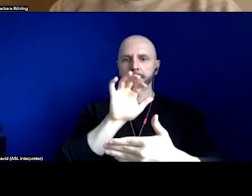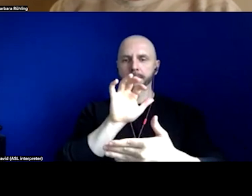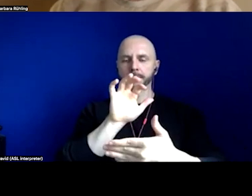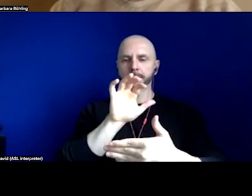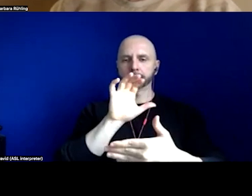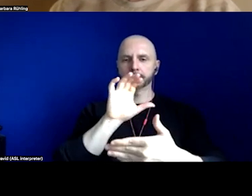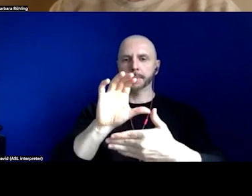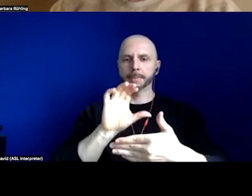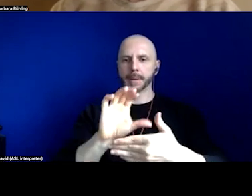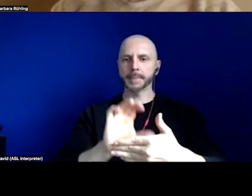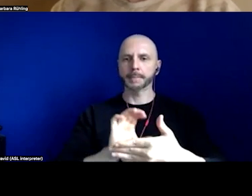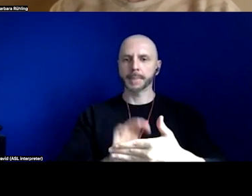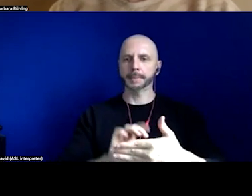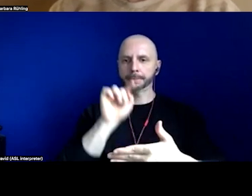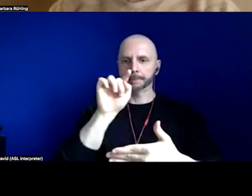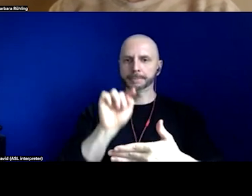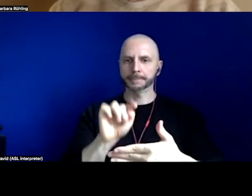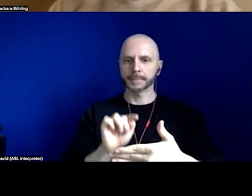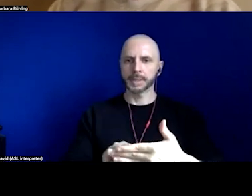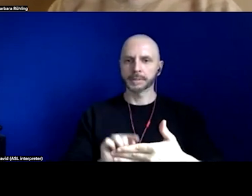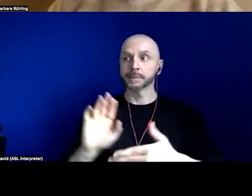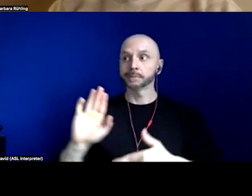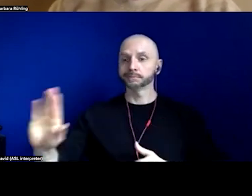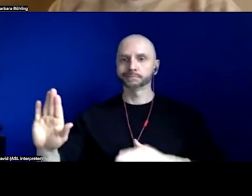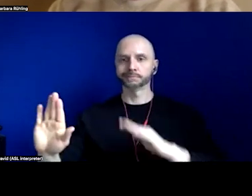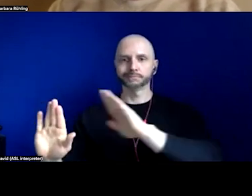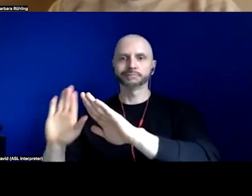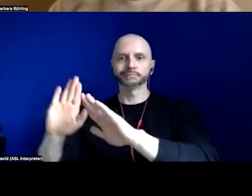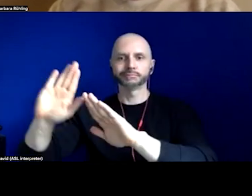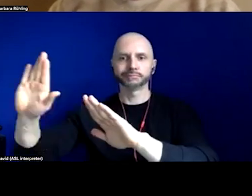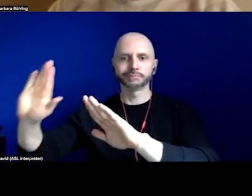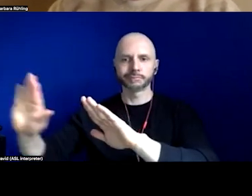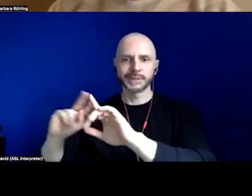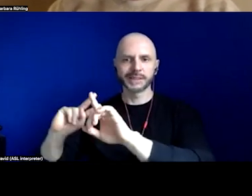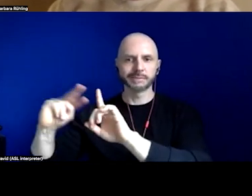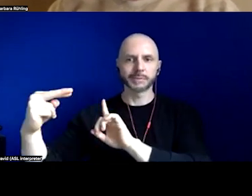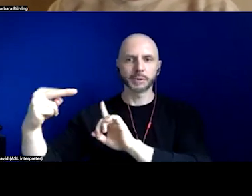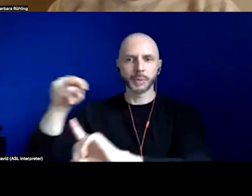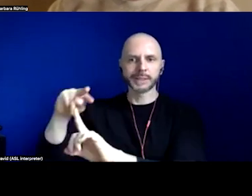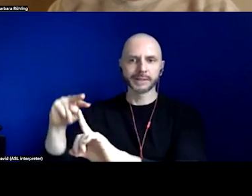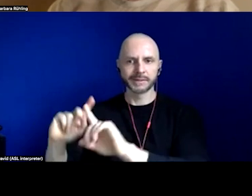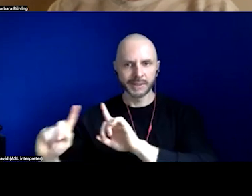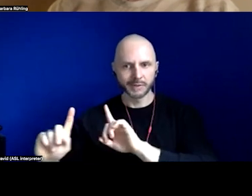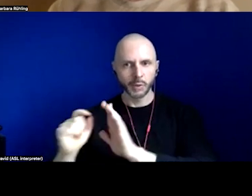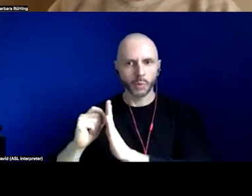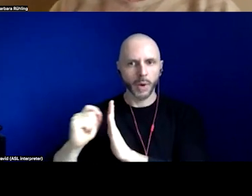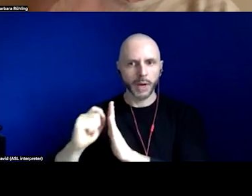voices with different writing styles. So, that is what we've been working on at Book Sprints